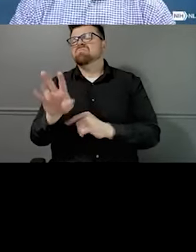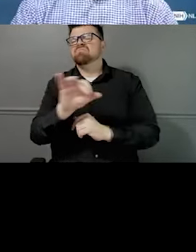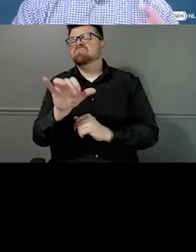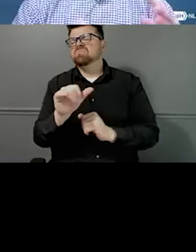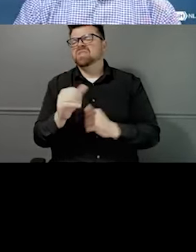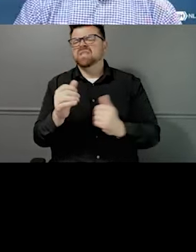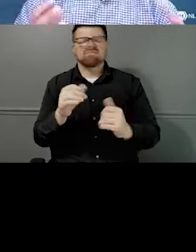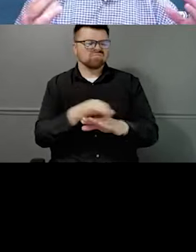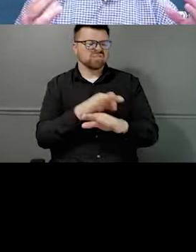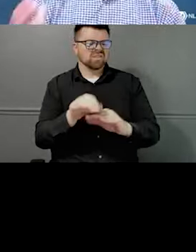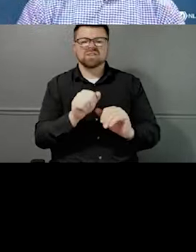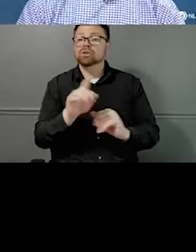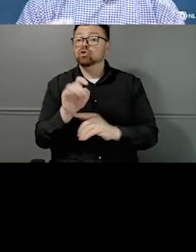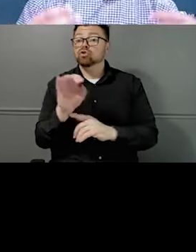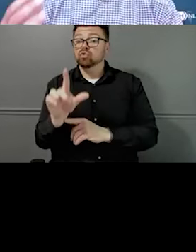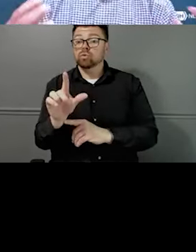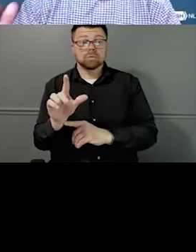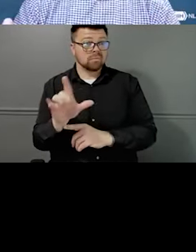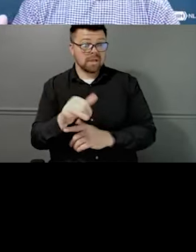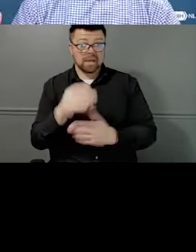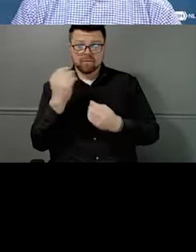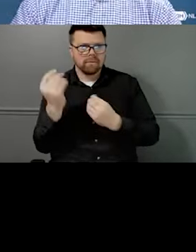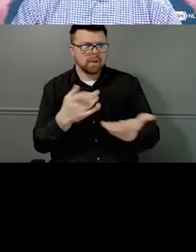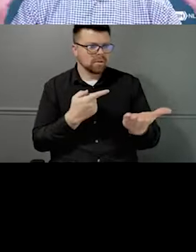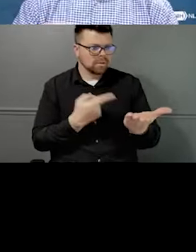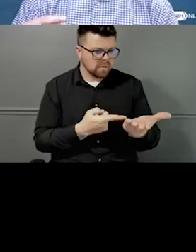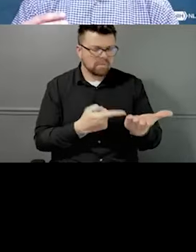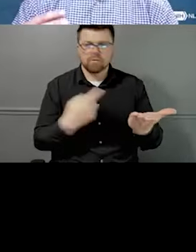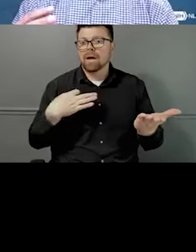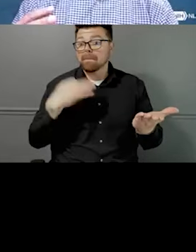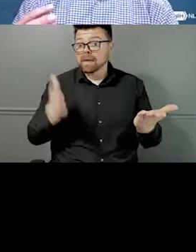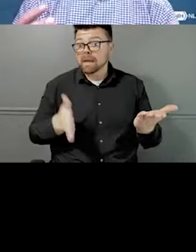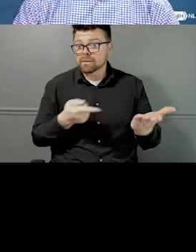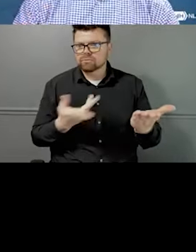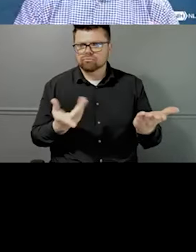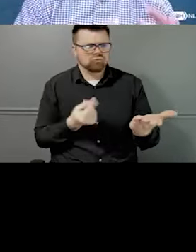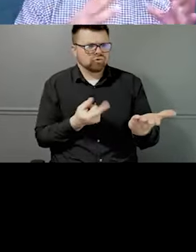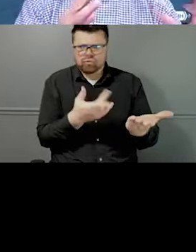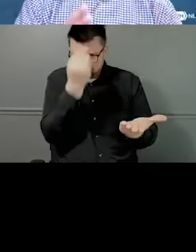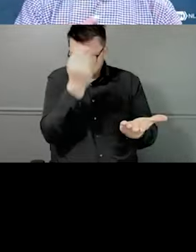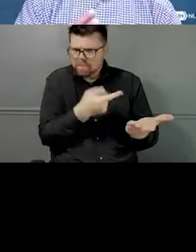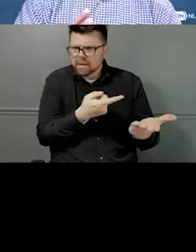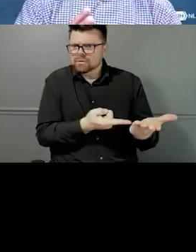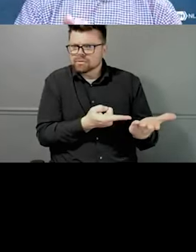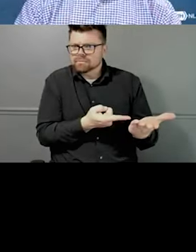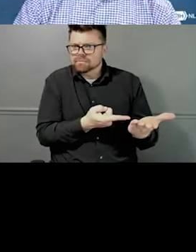It's a tool to help grant applicants pull information in, fill out the form,